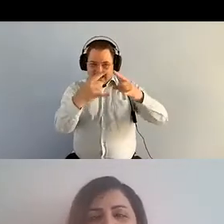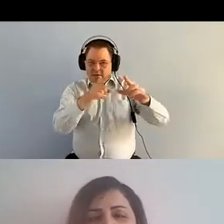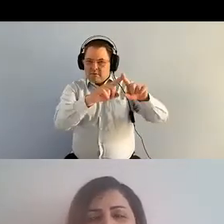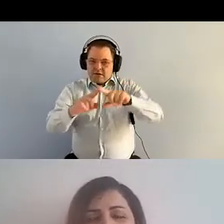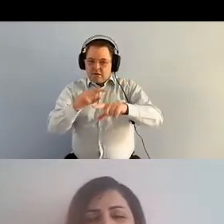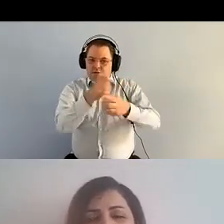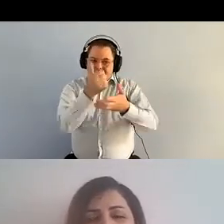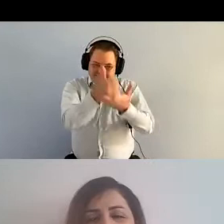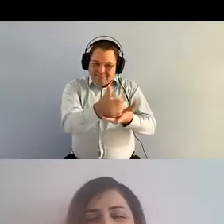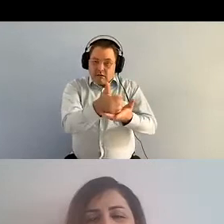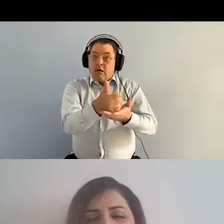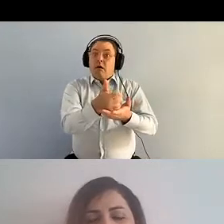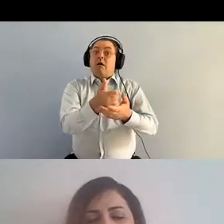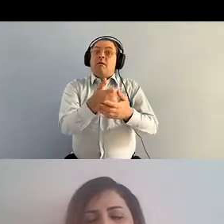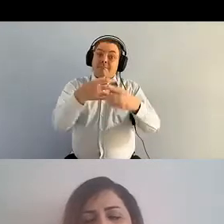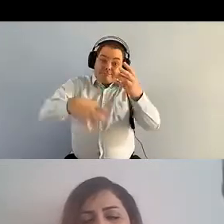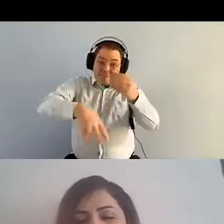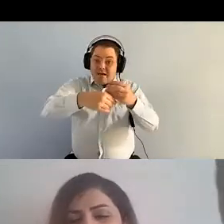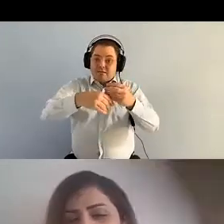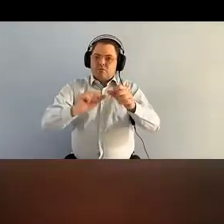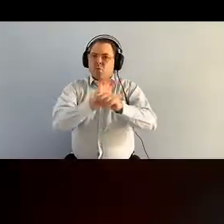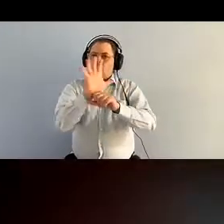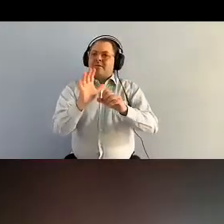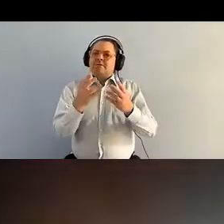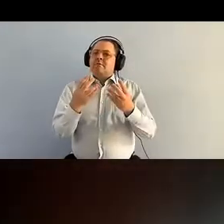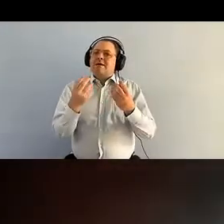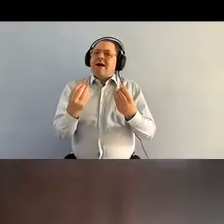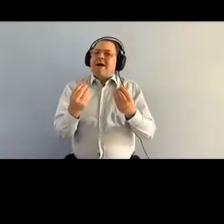disabilities living in humanitarian context in COVID-19